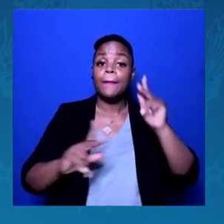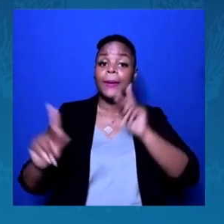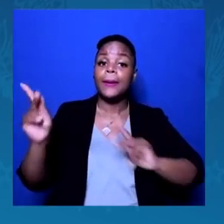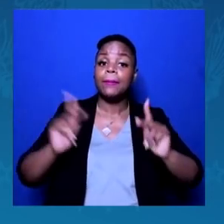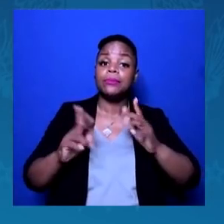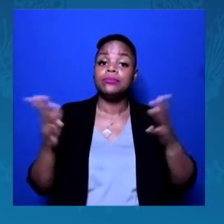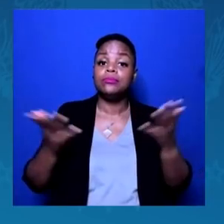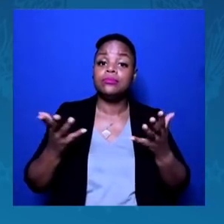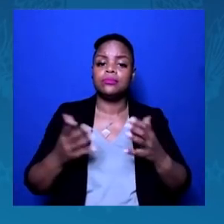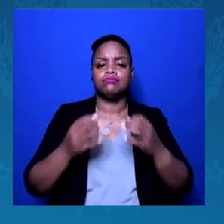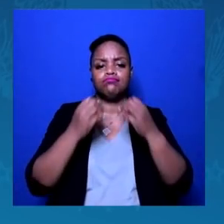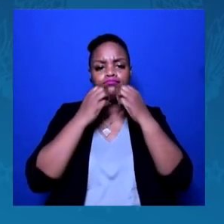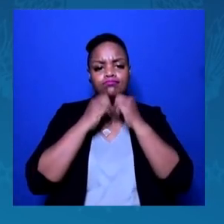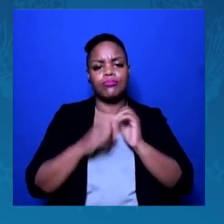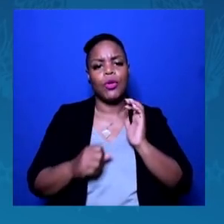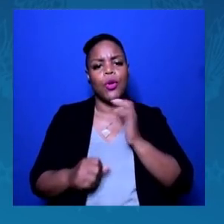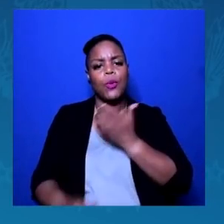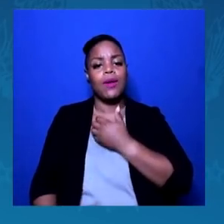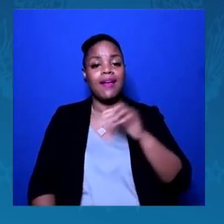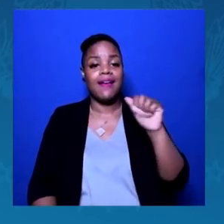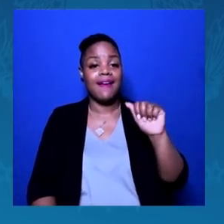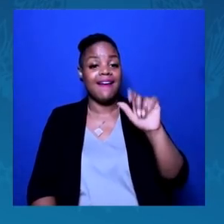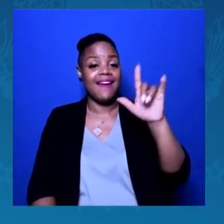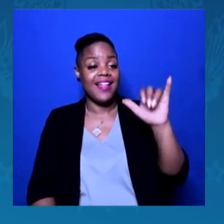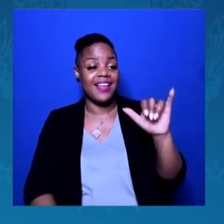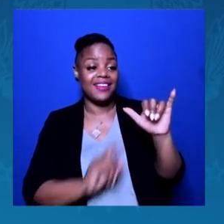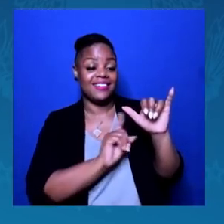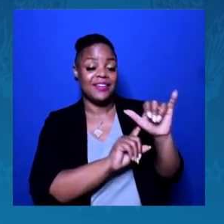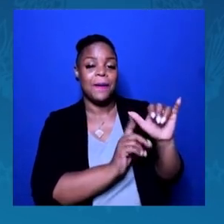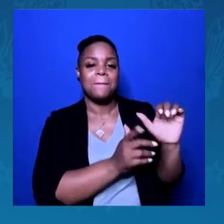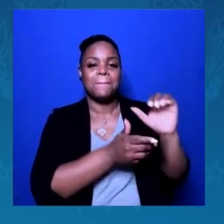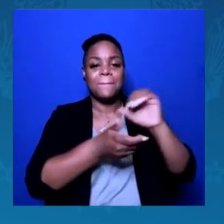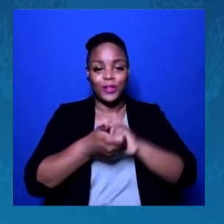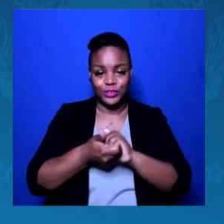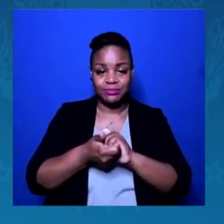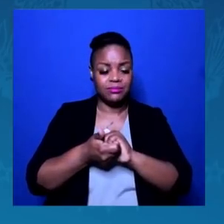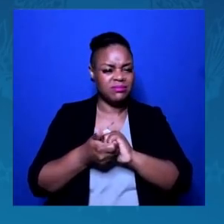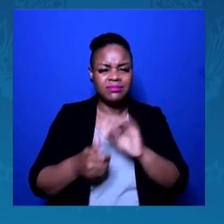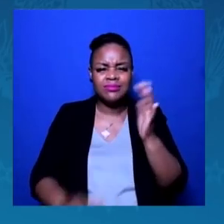And that's why in the years ahead, we will be coming back time and time again